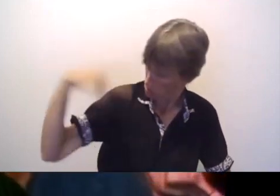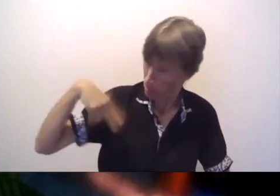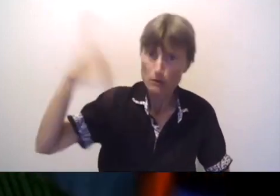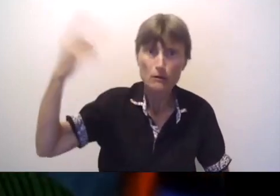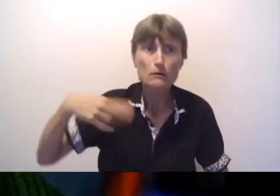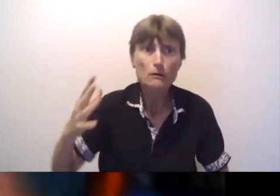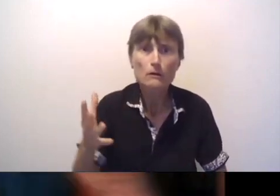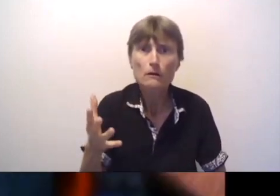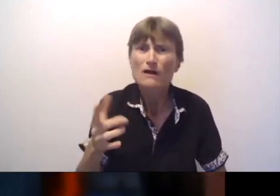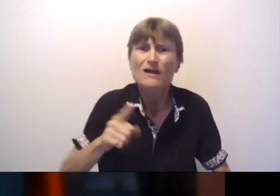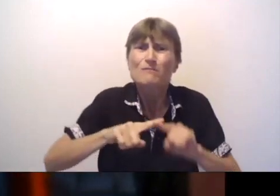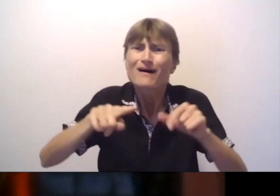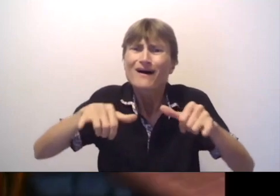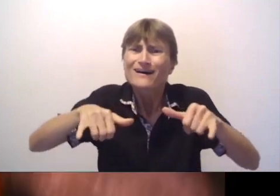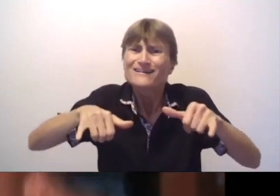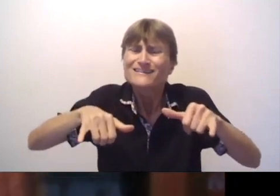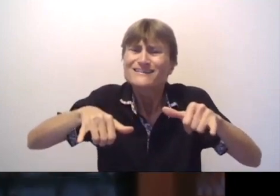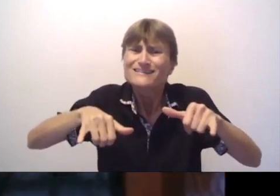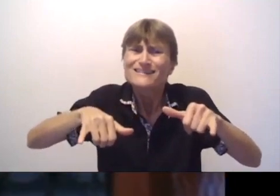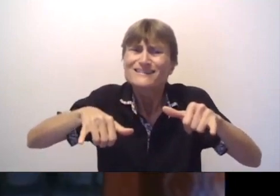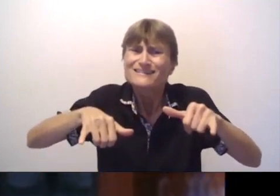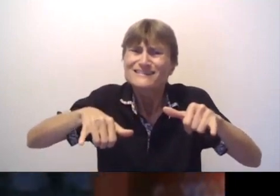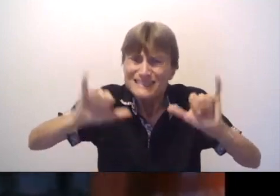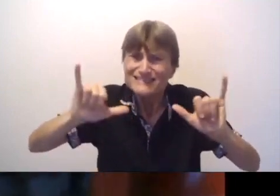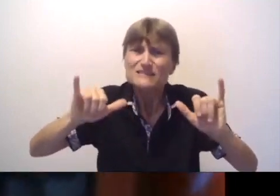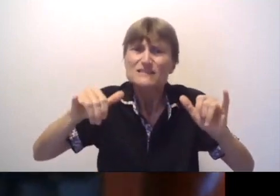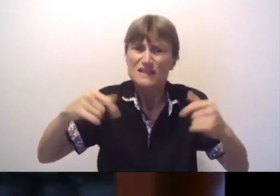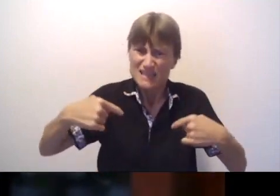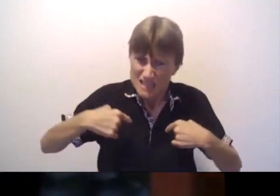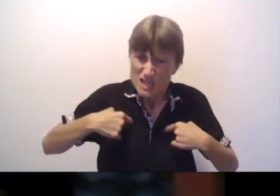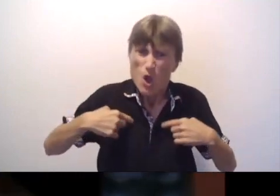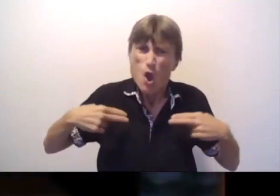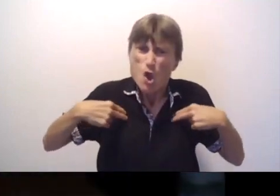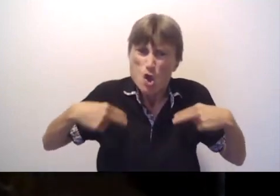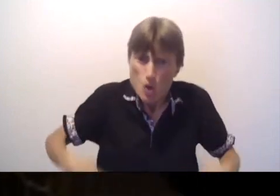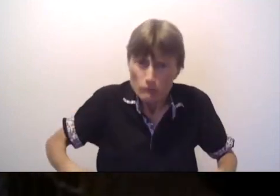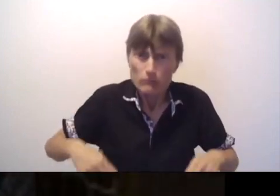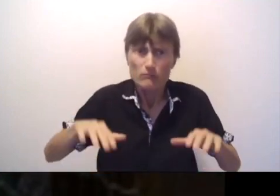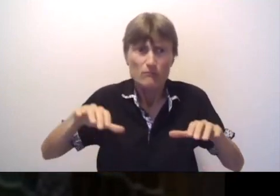acquiring and enjoying human behavior and putting it back into